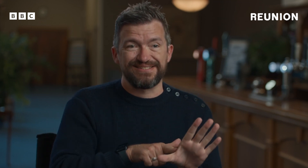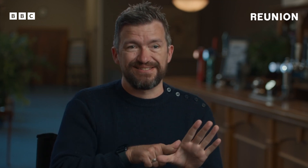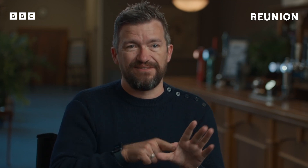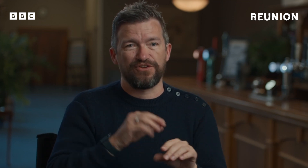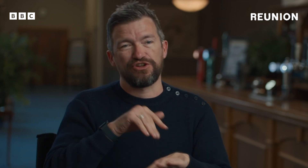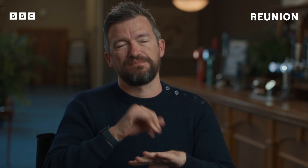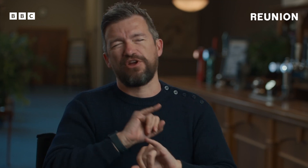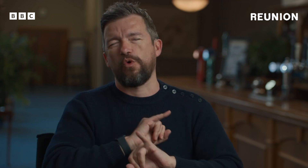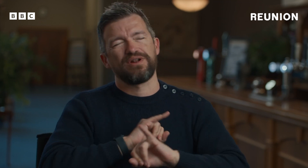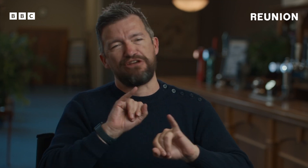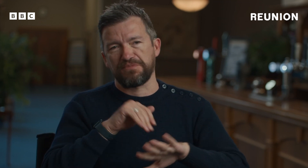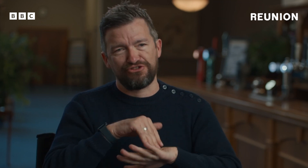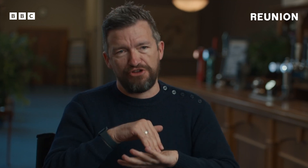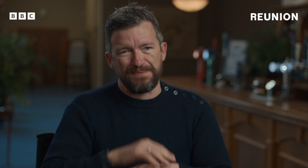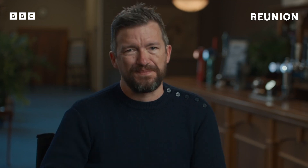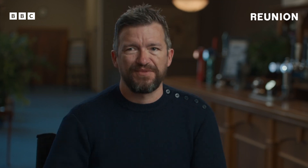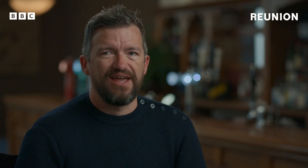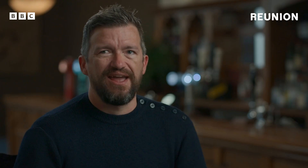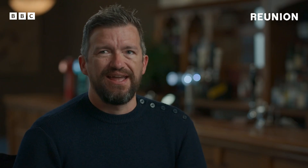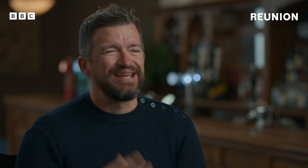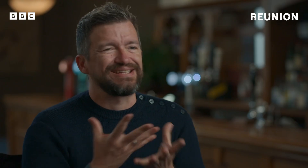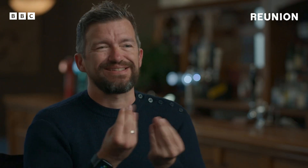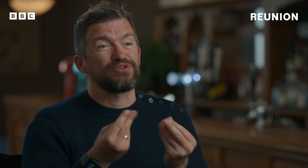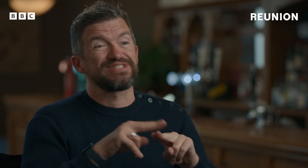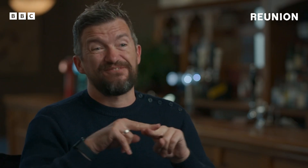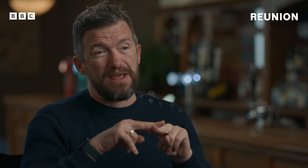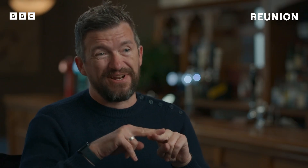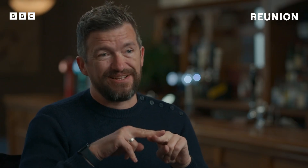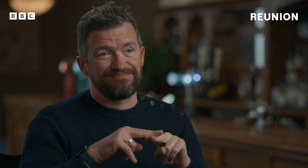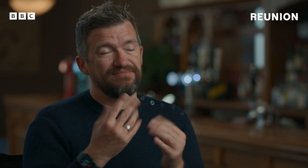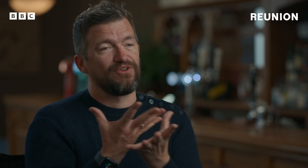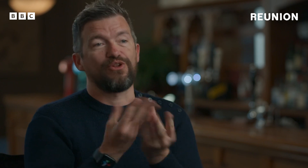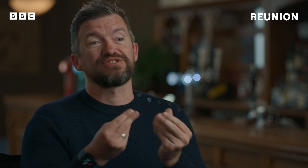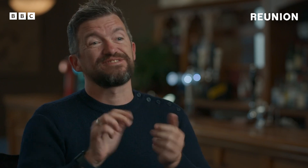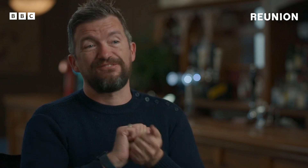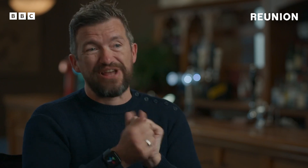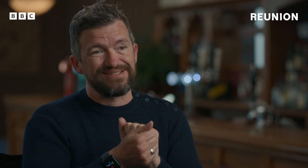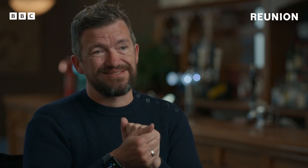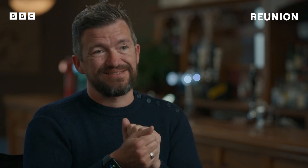for committing a terrible crime. He's lost his family. He's lost his friends.